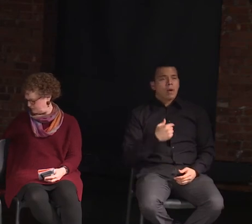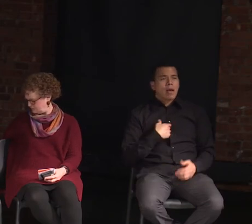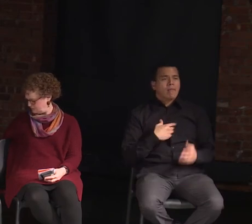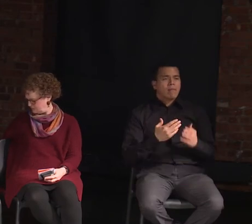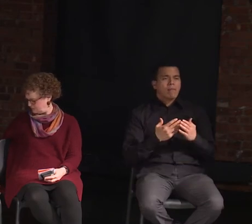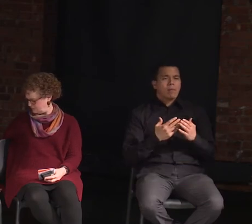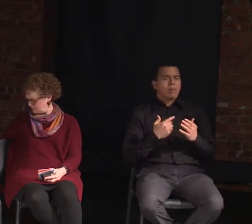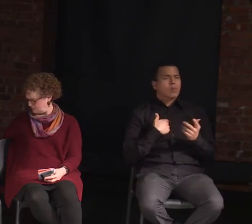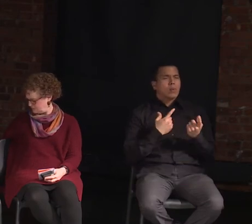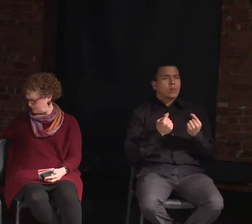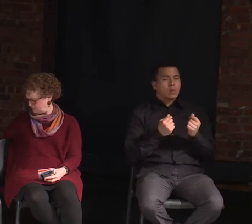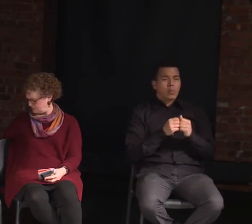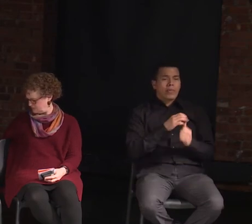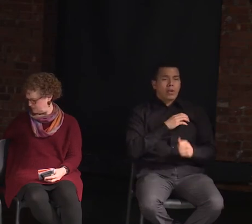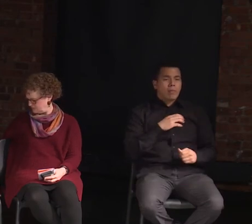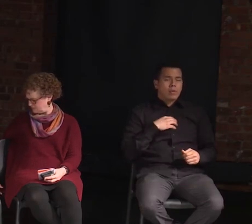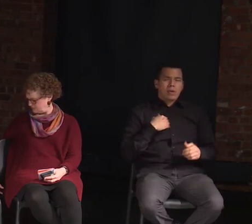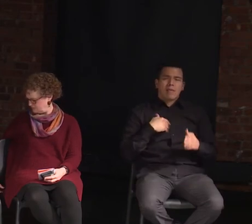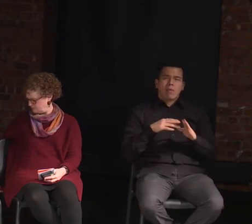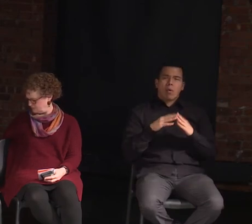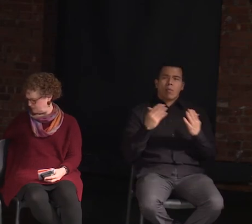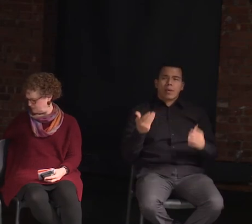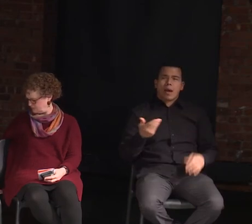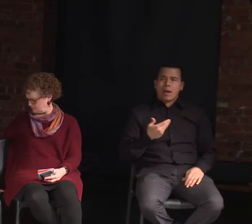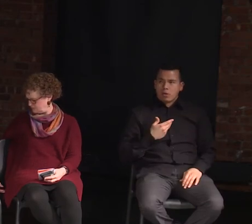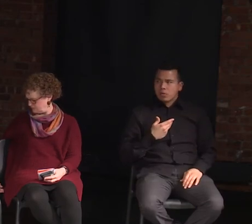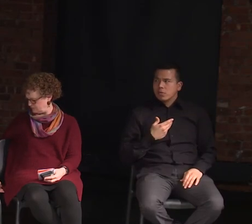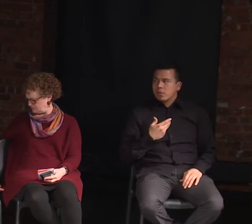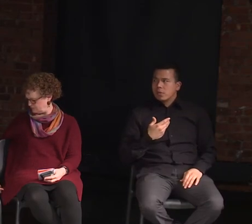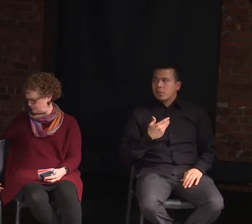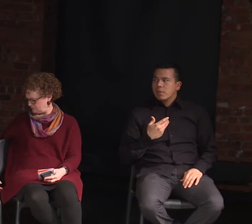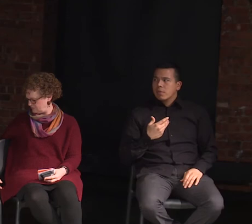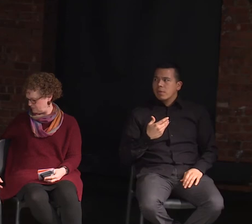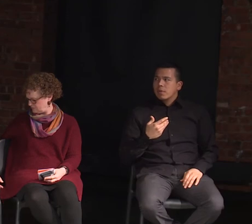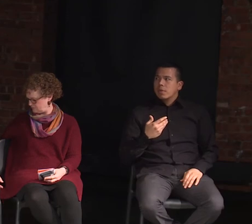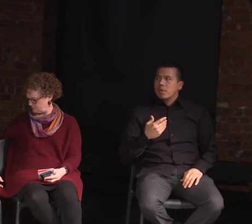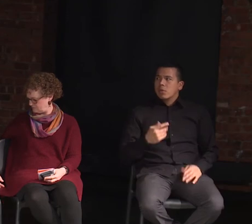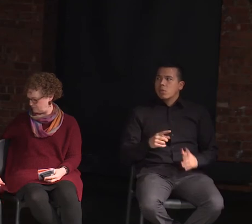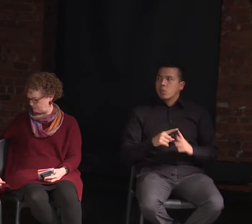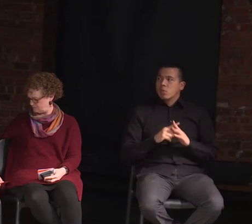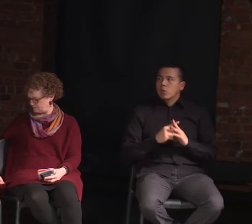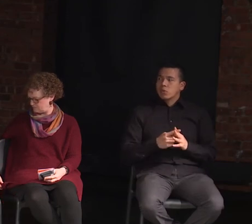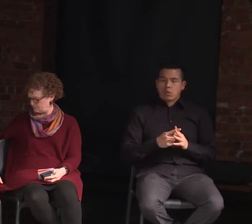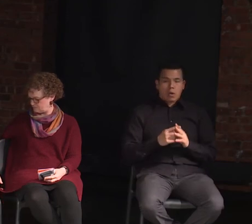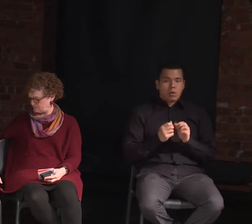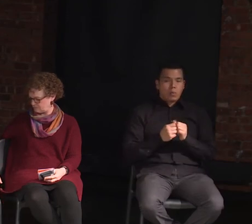it's something that was started in the cultural plan which is just a way that we start by if there's an issue.